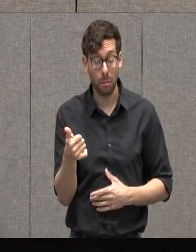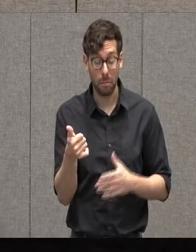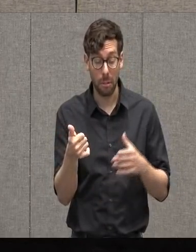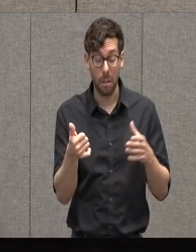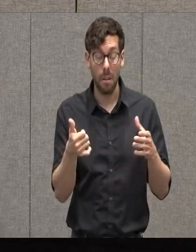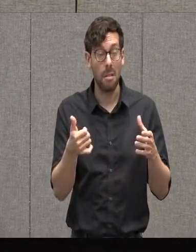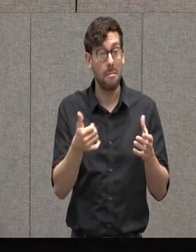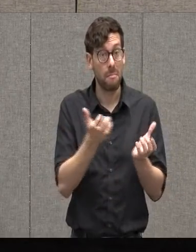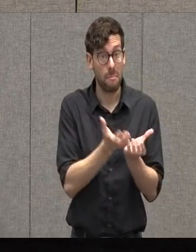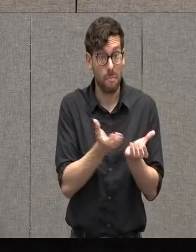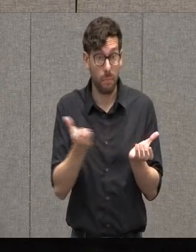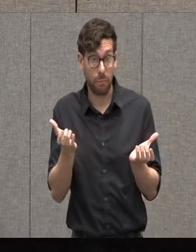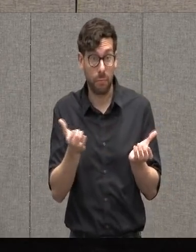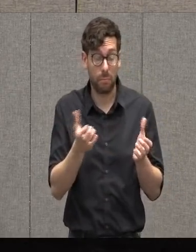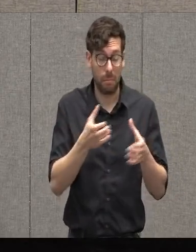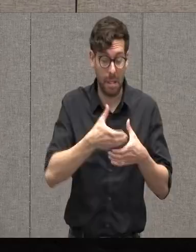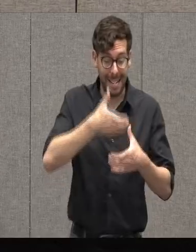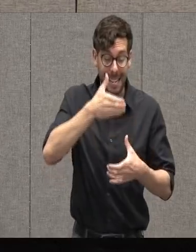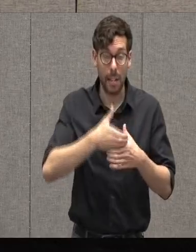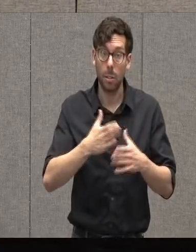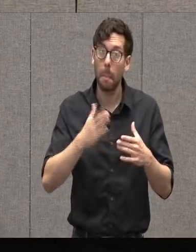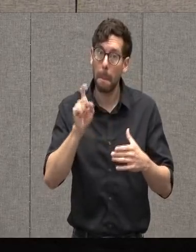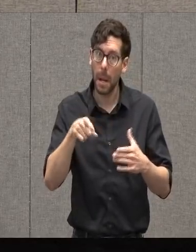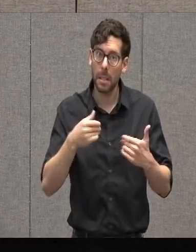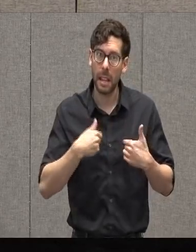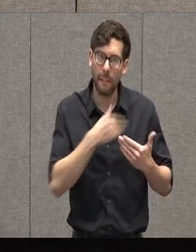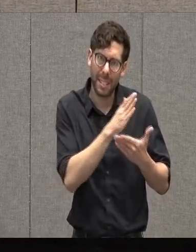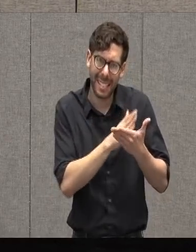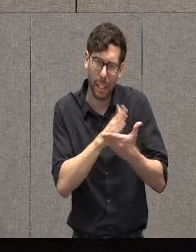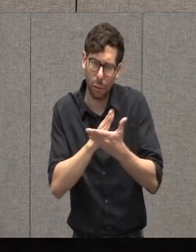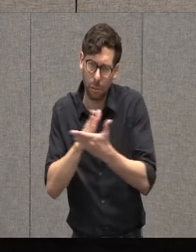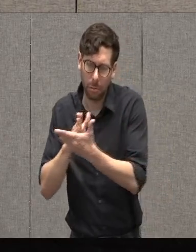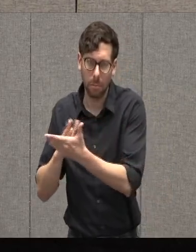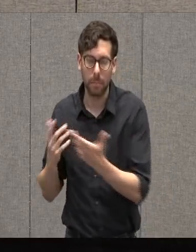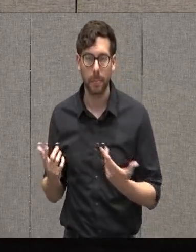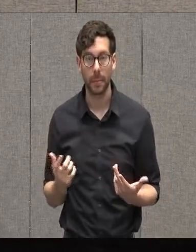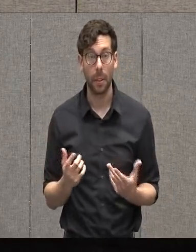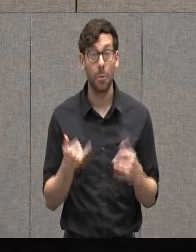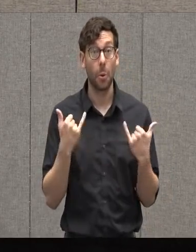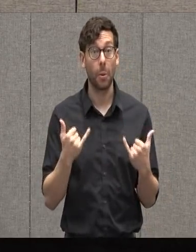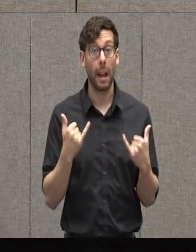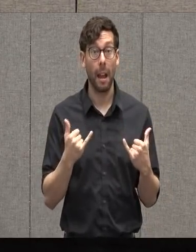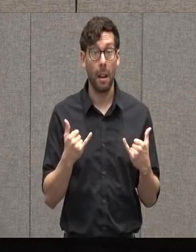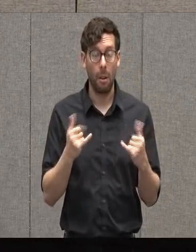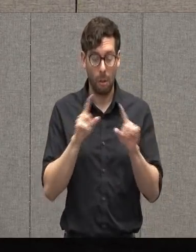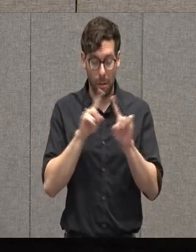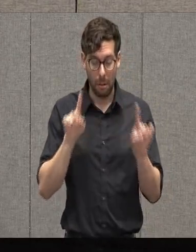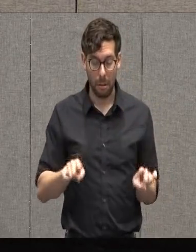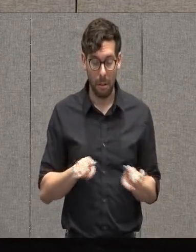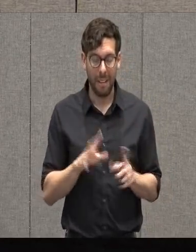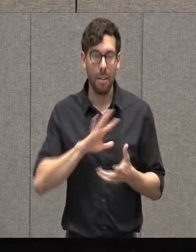So I squeeze my aluminum foil very small and I put it in my container.